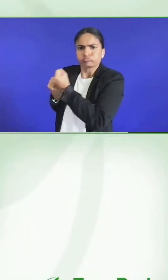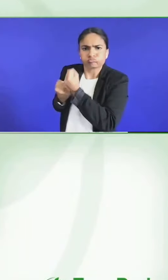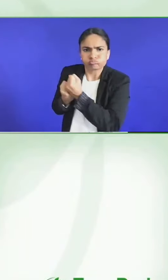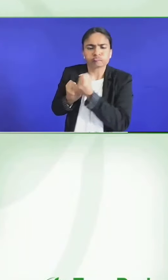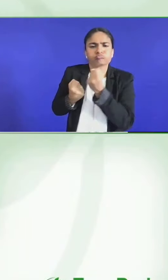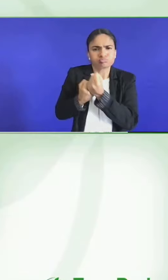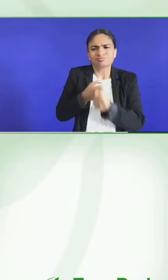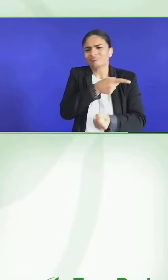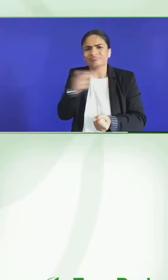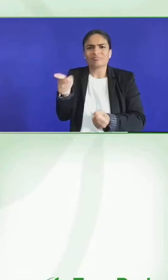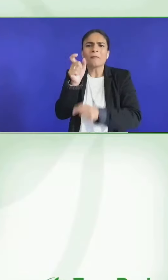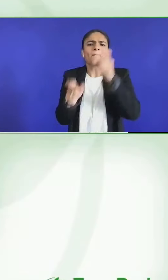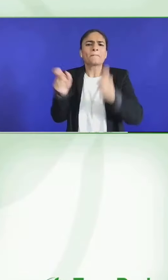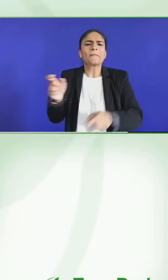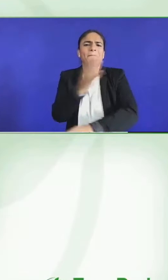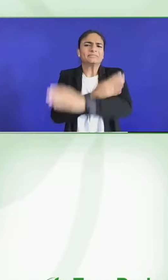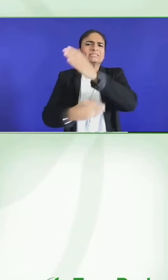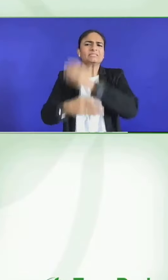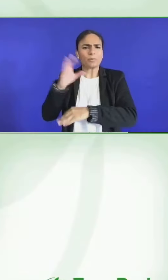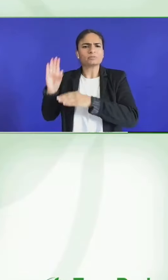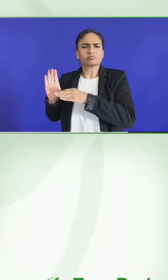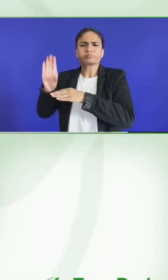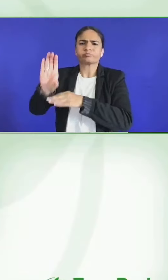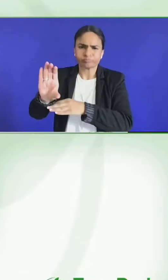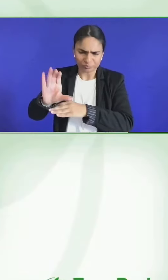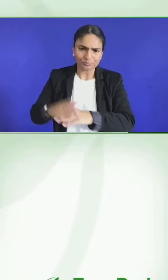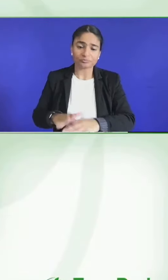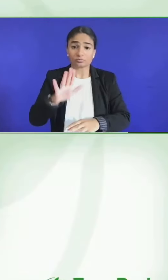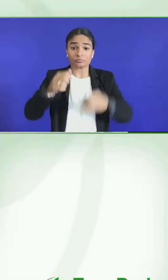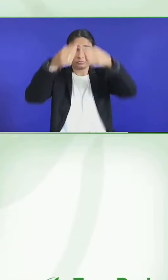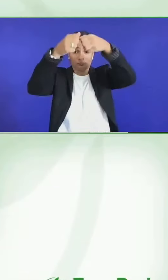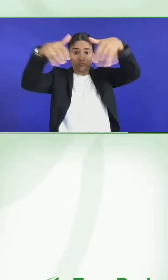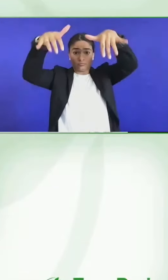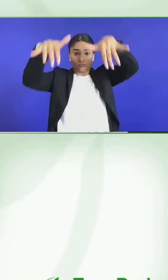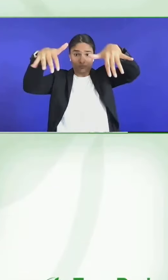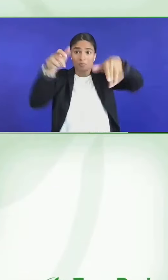We established the model and that was a strong point in it, I think.